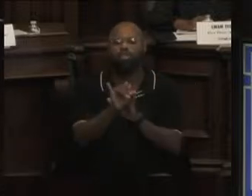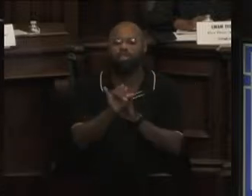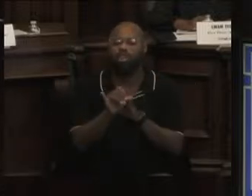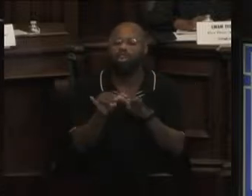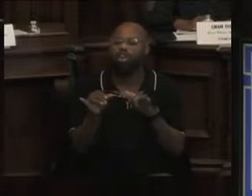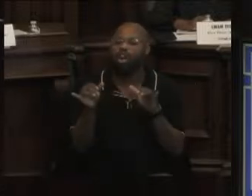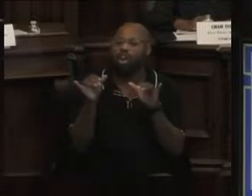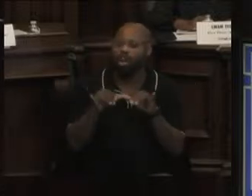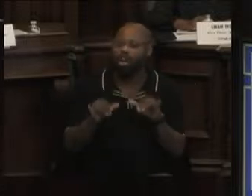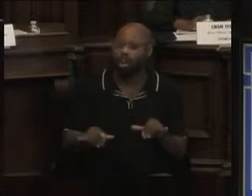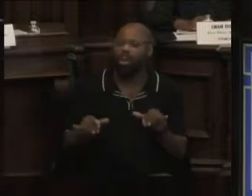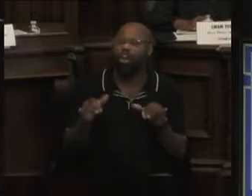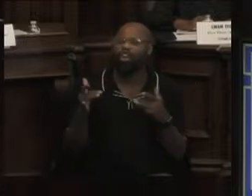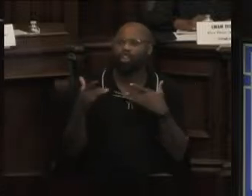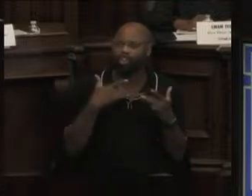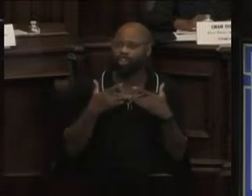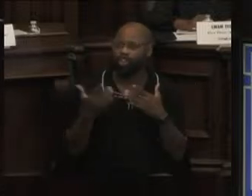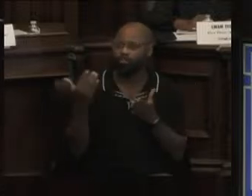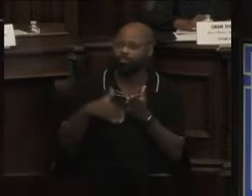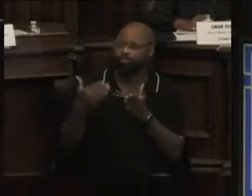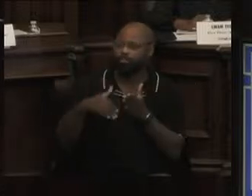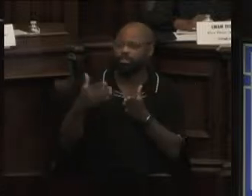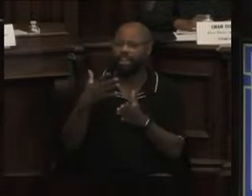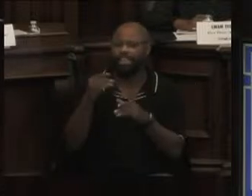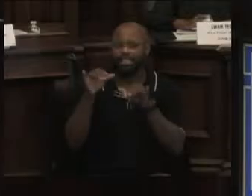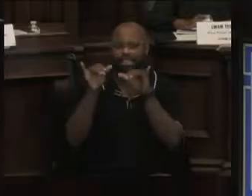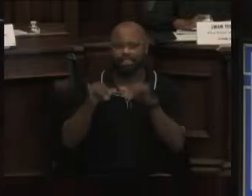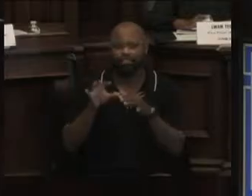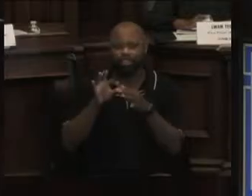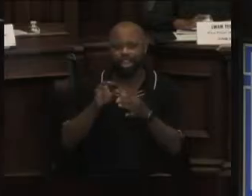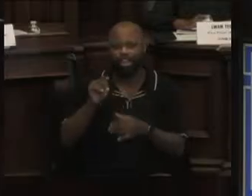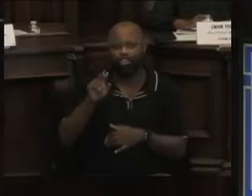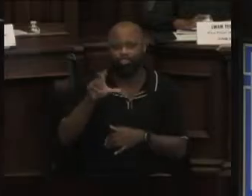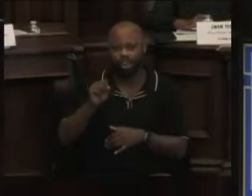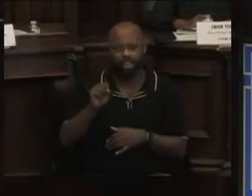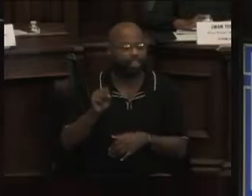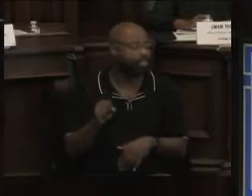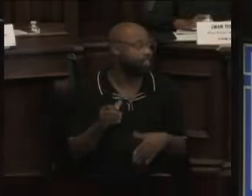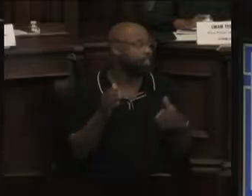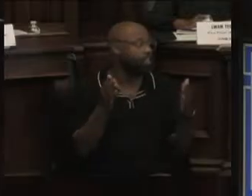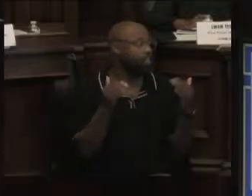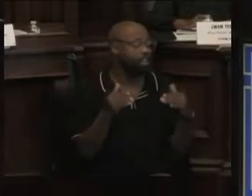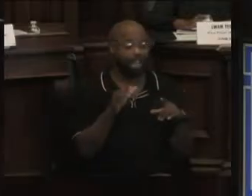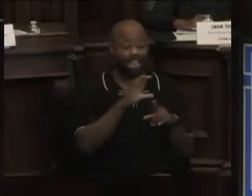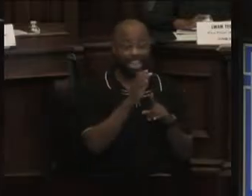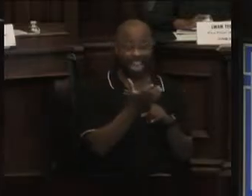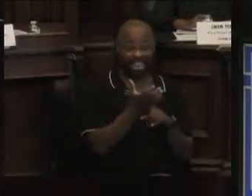individual investigations, we are identifying recurring